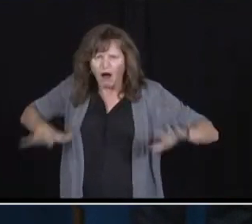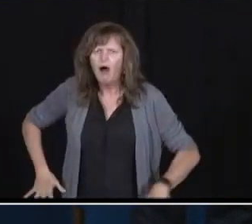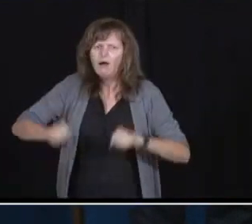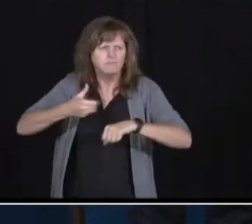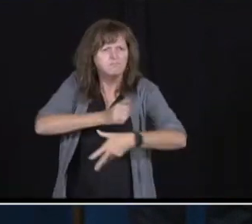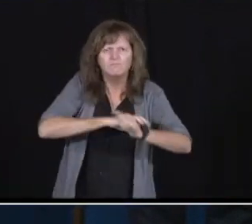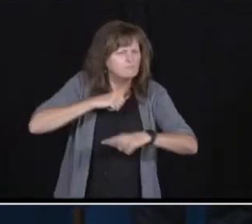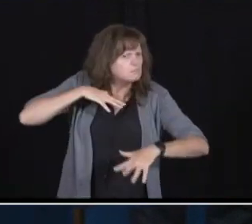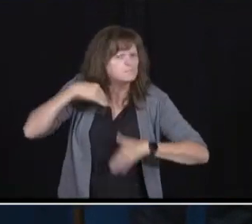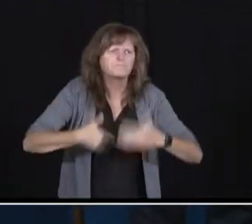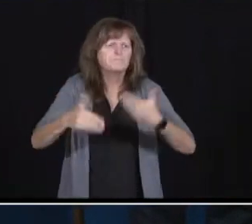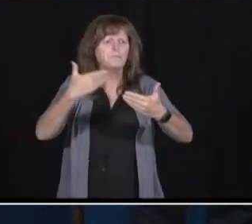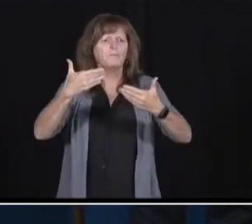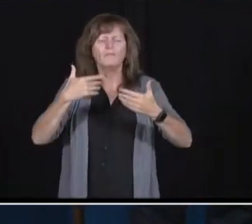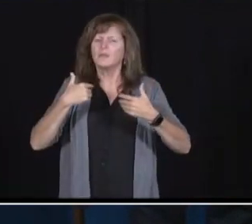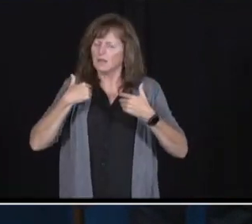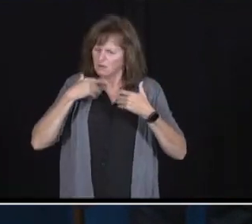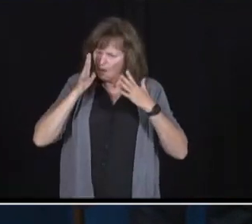I will not hesitate to do whatever it takes